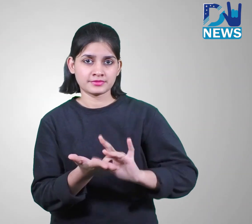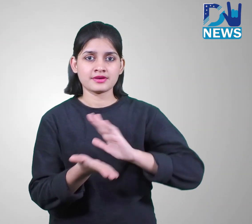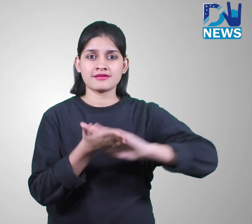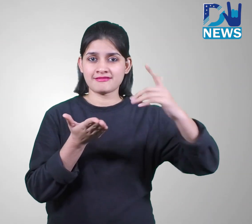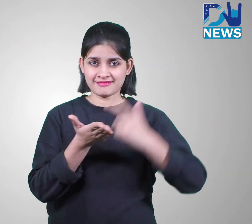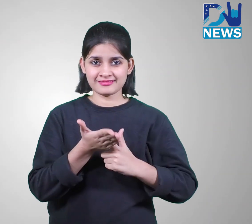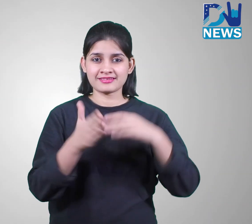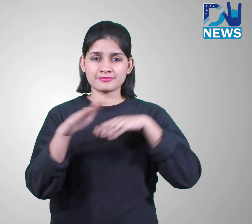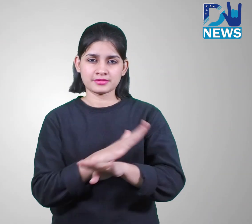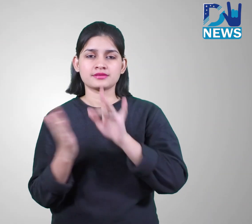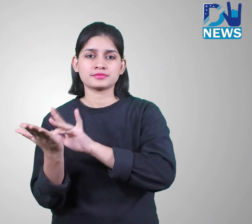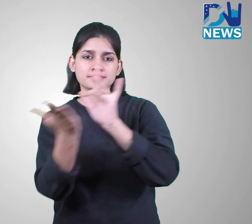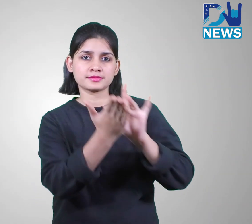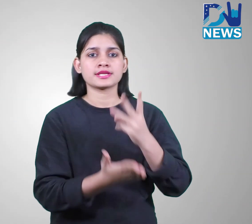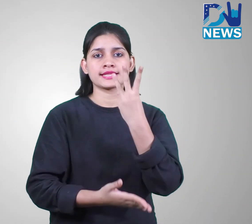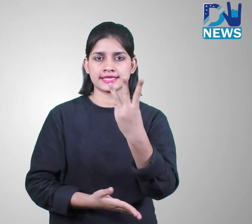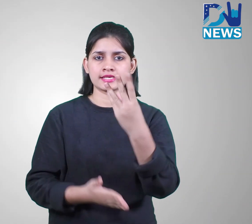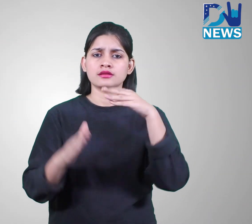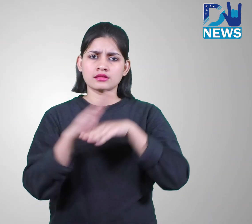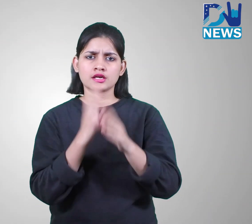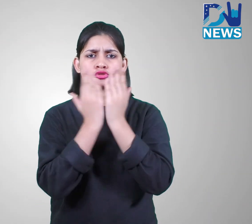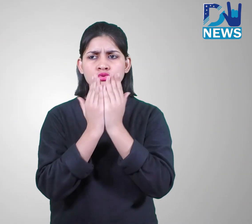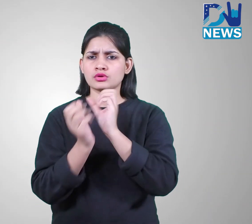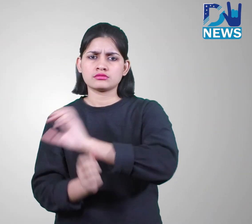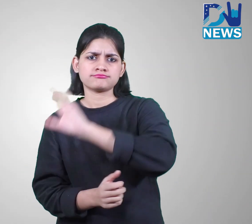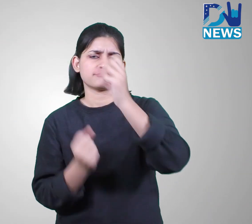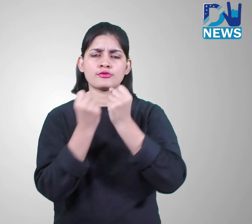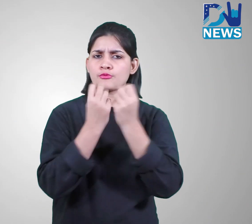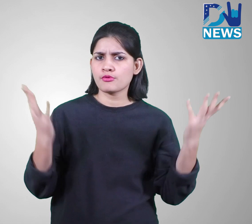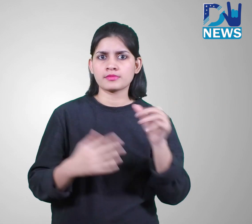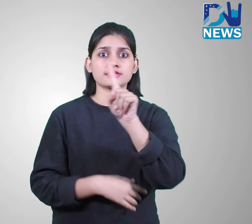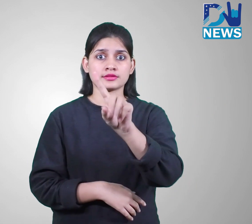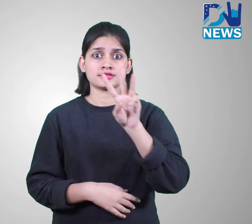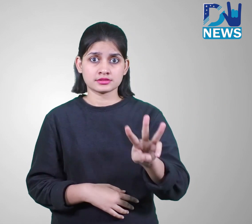It Haryana three major centres of education has 13 schools